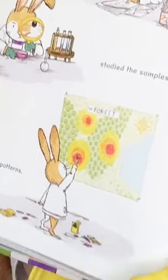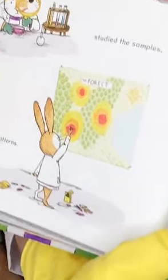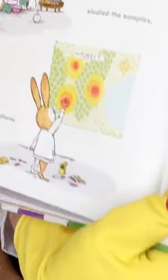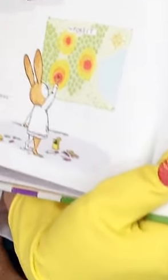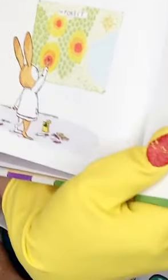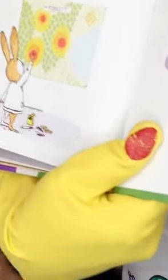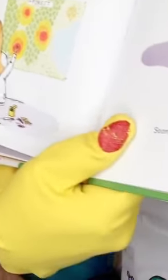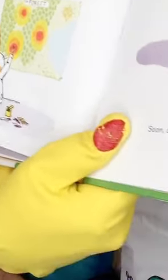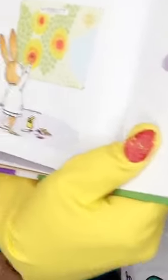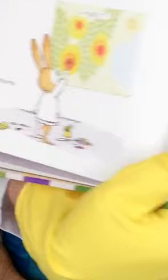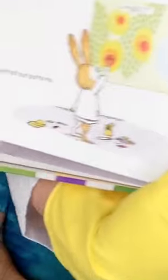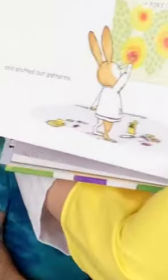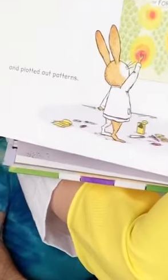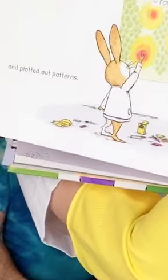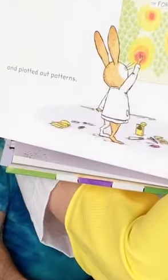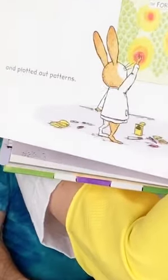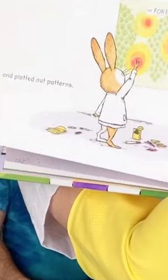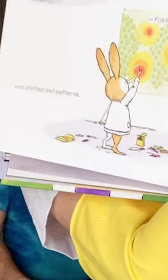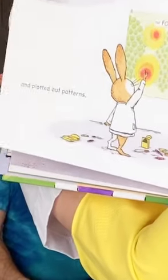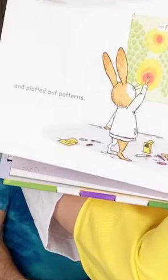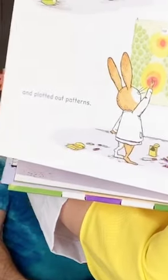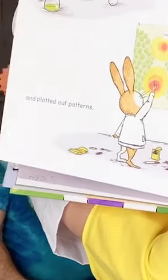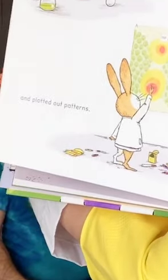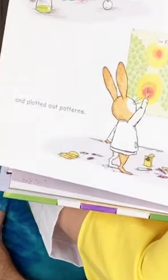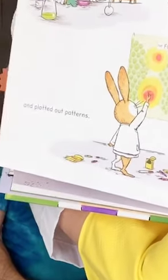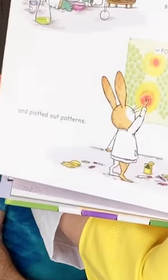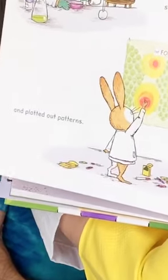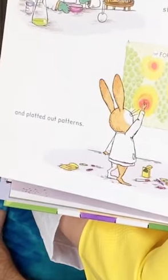here. The samples, and, she's making like a map